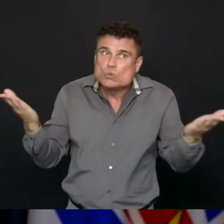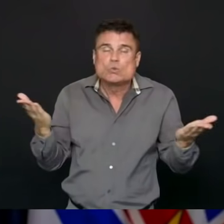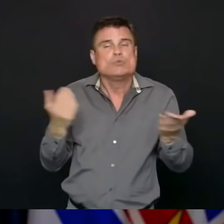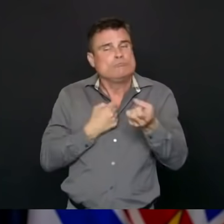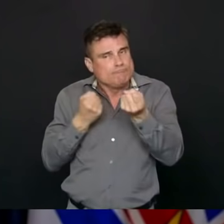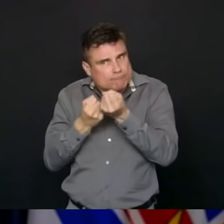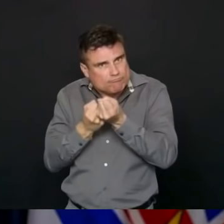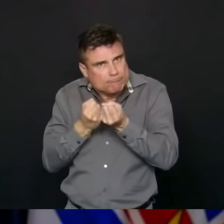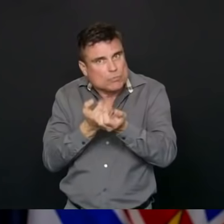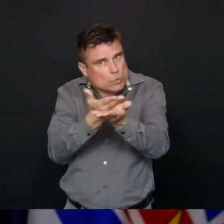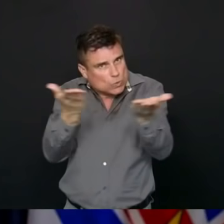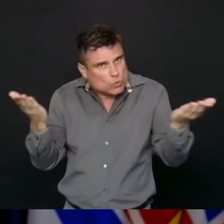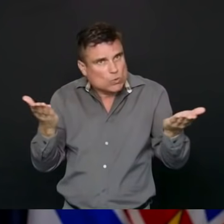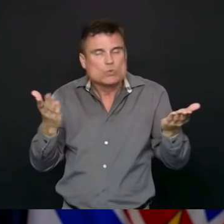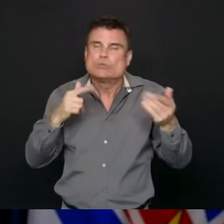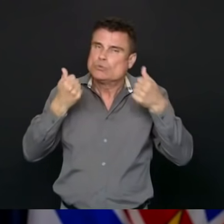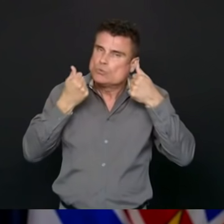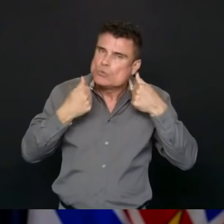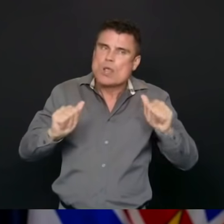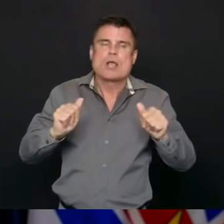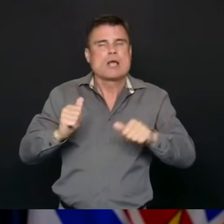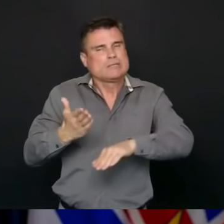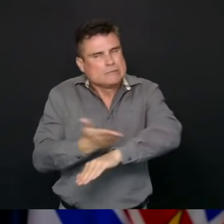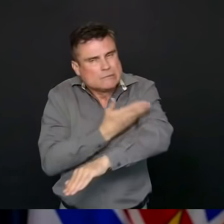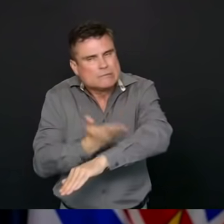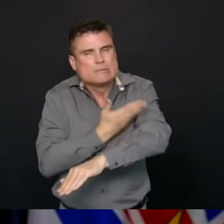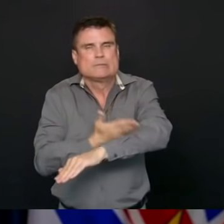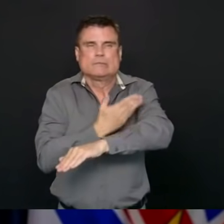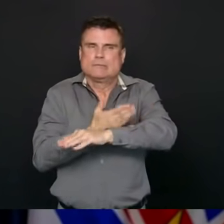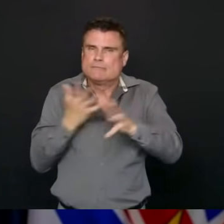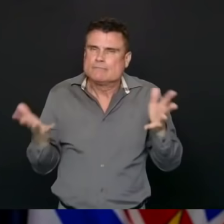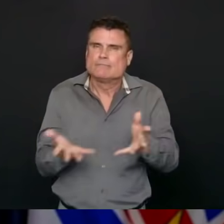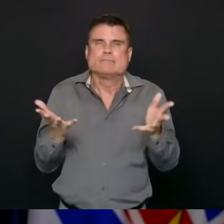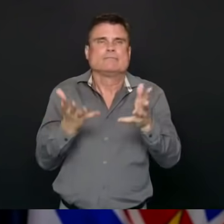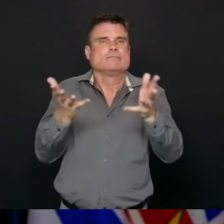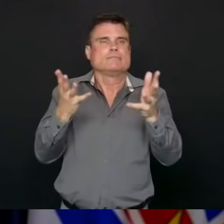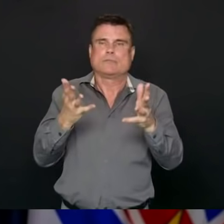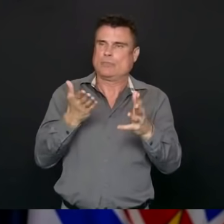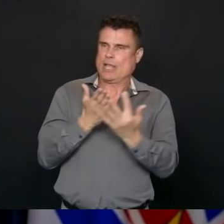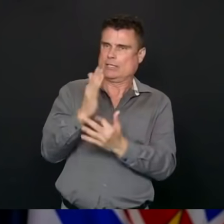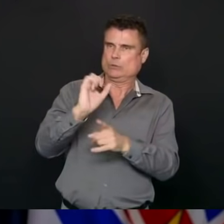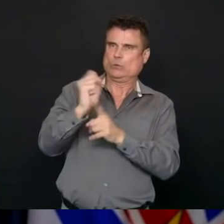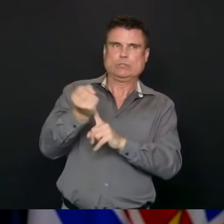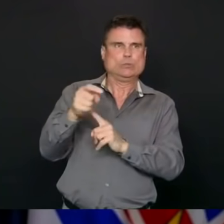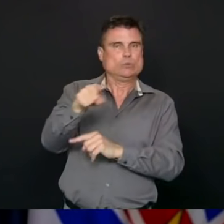We are with you and we are working on ways to improve the situation but that has to be done